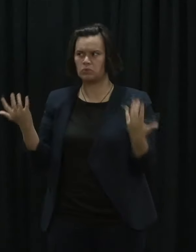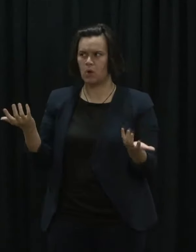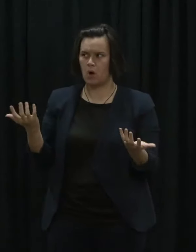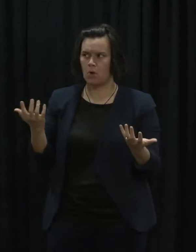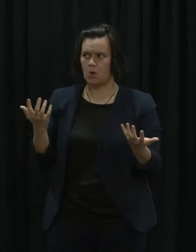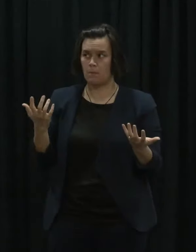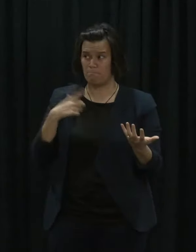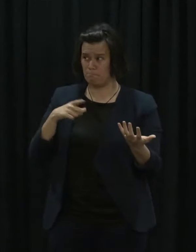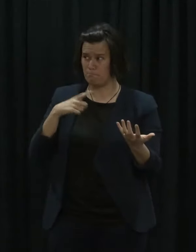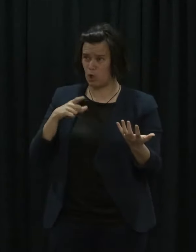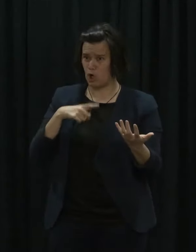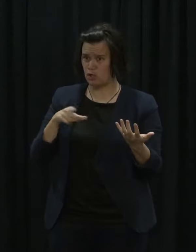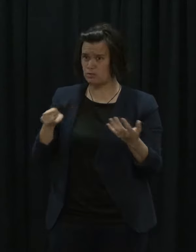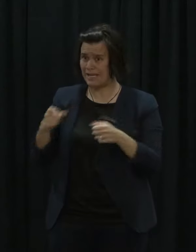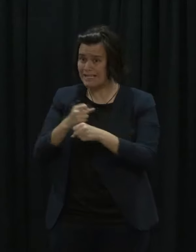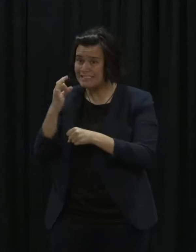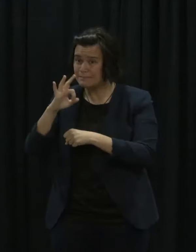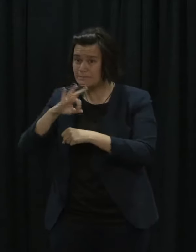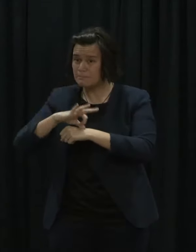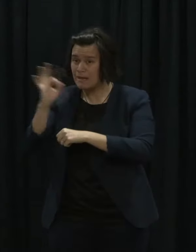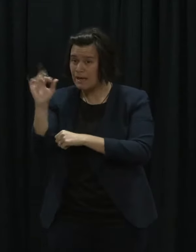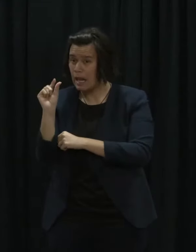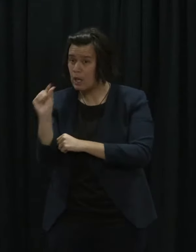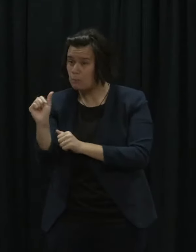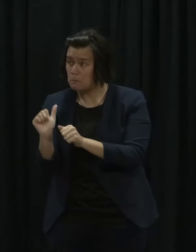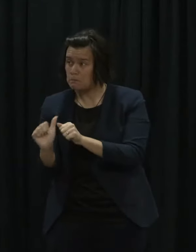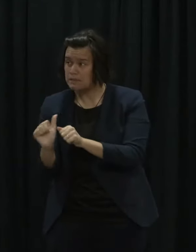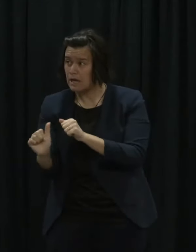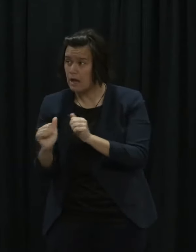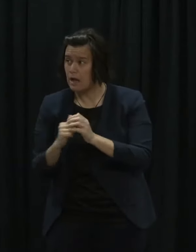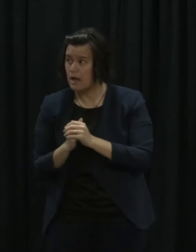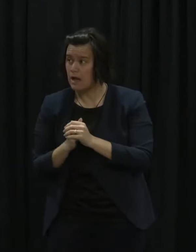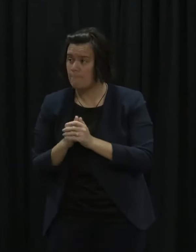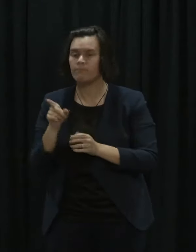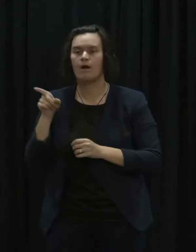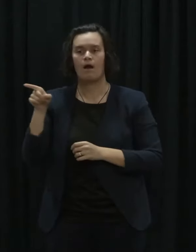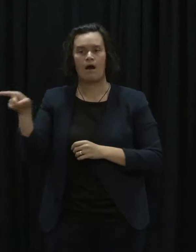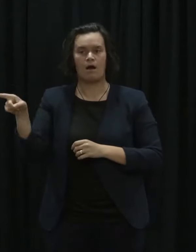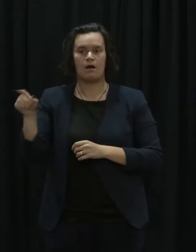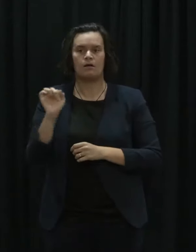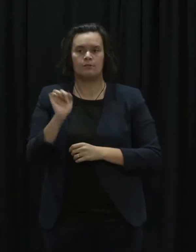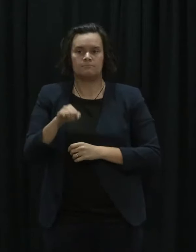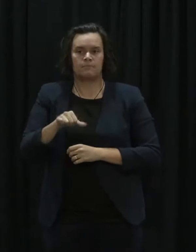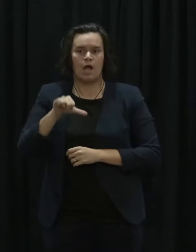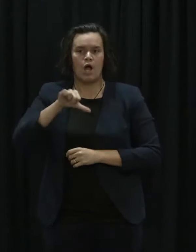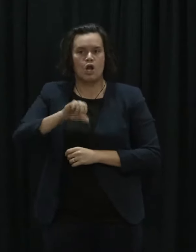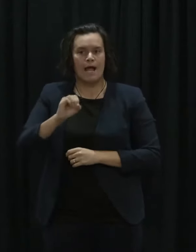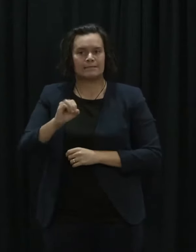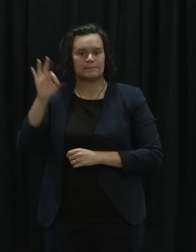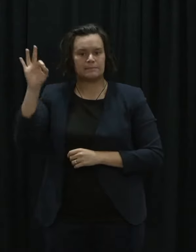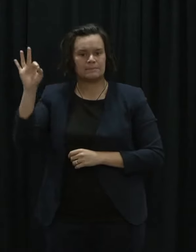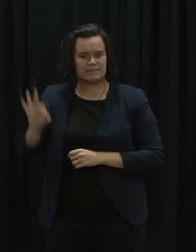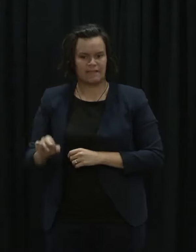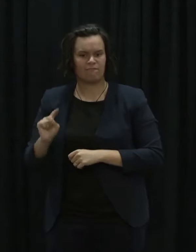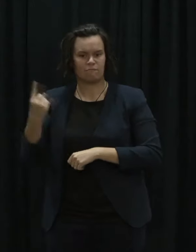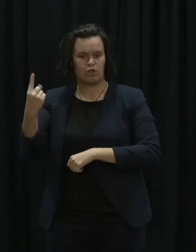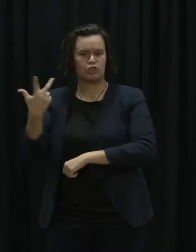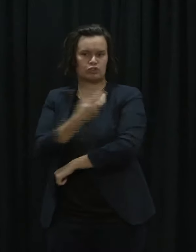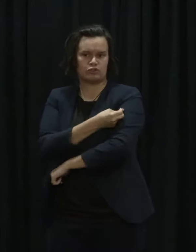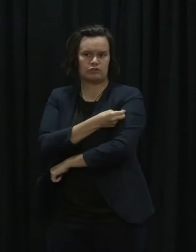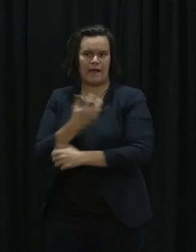ready 81%, similar to Northlan,